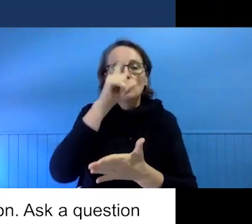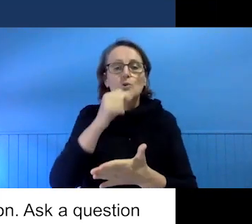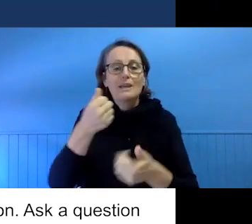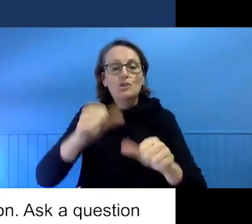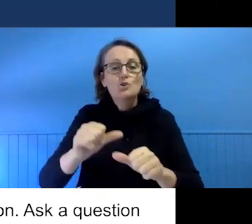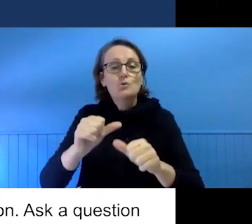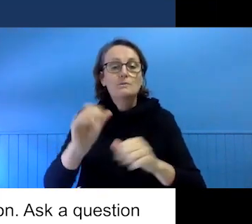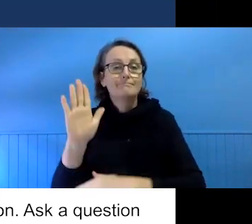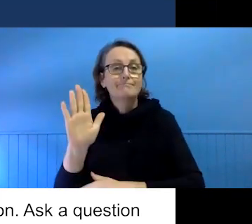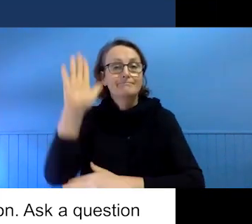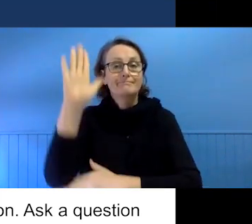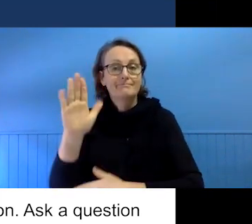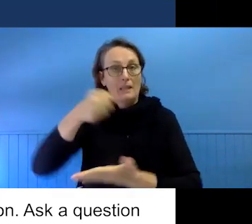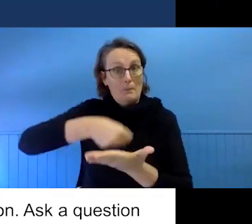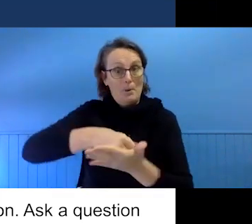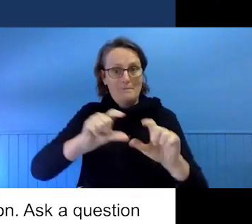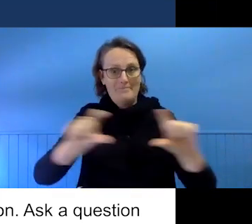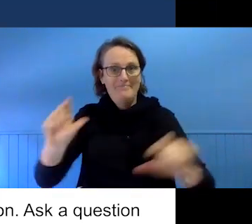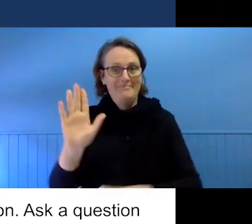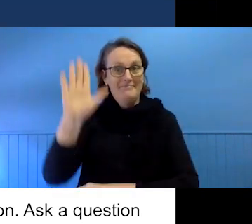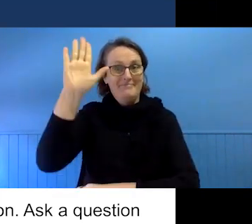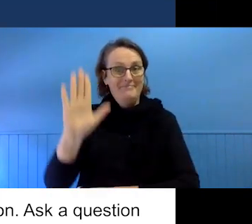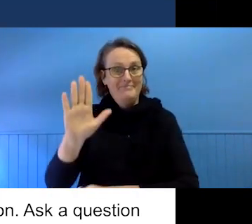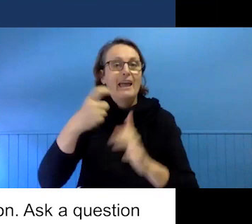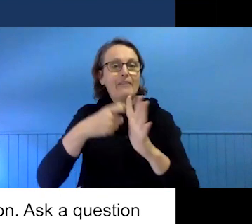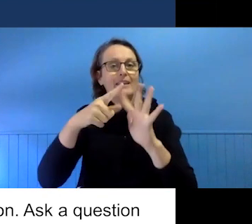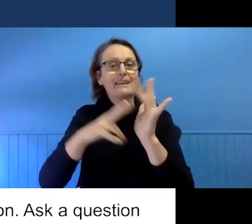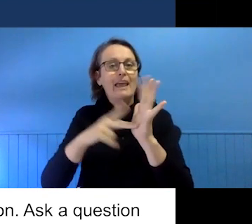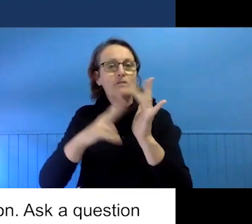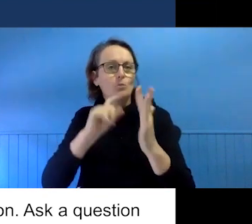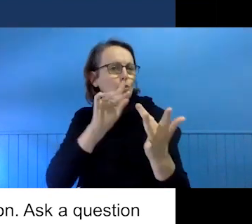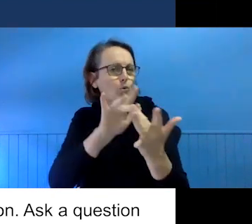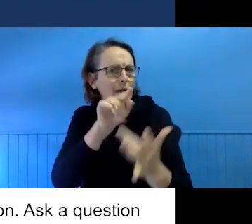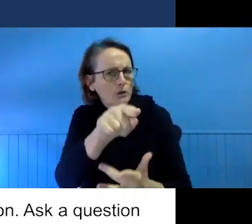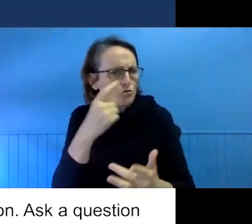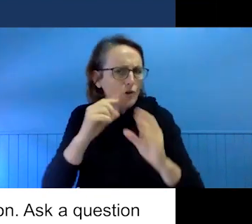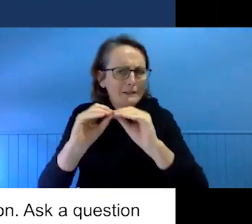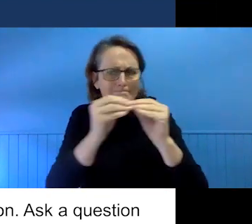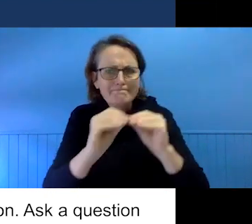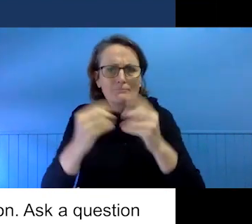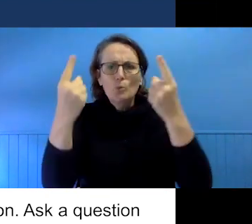feature and Kevin will be in touch with you to sort it out. And